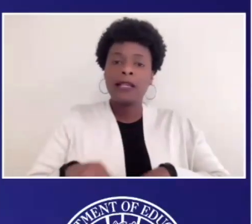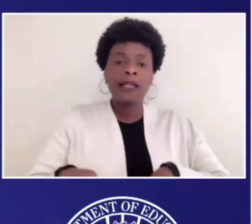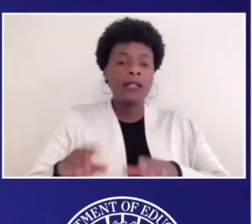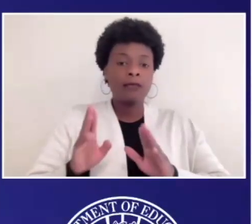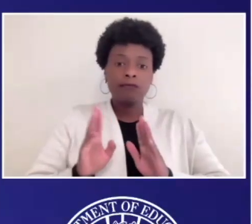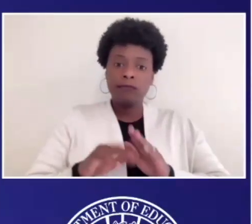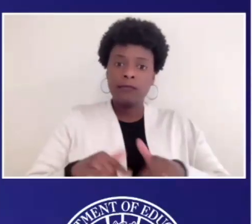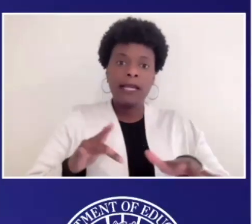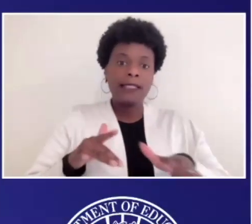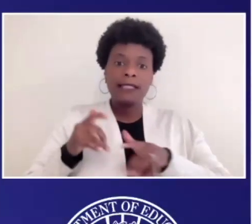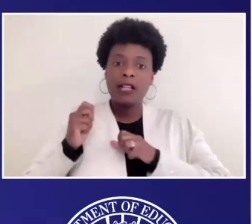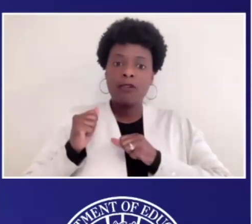Did we decide no language on that?